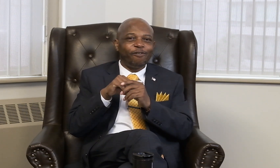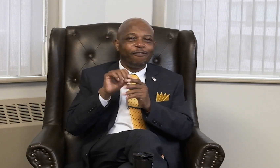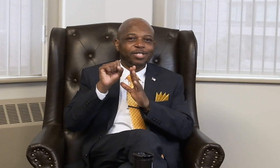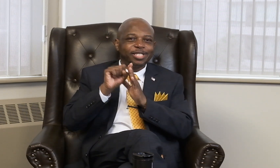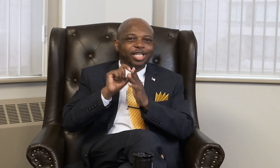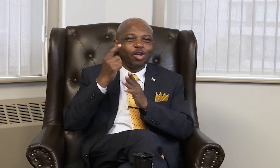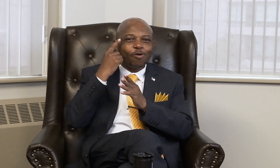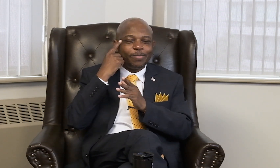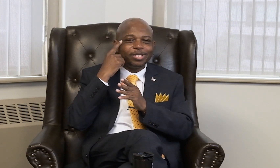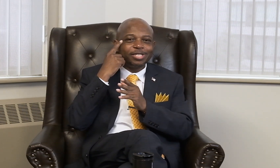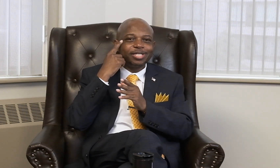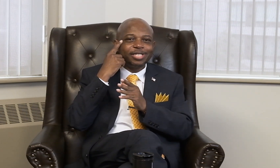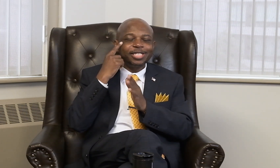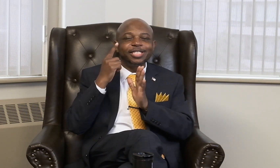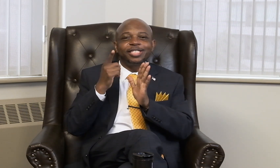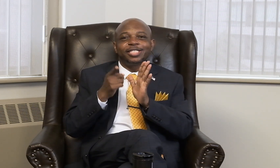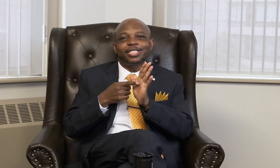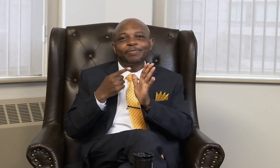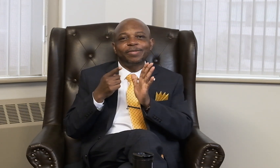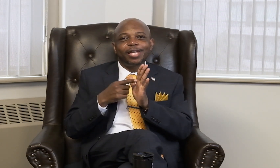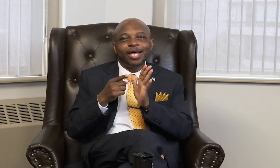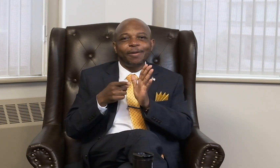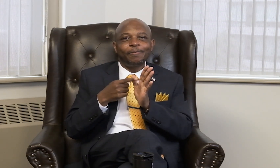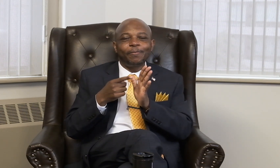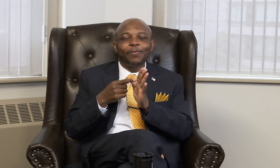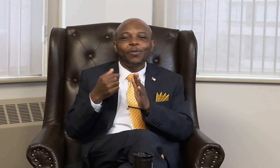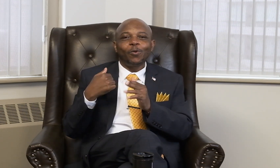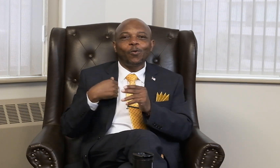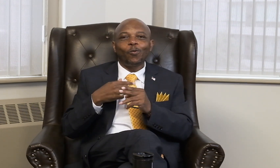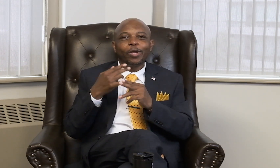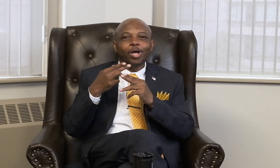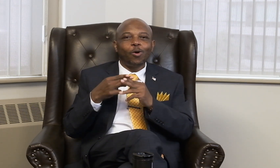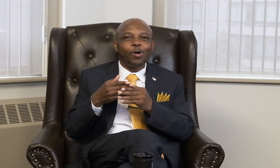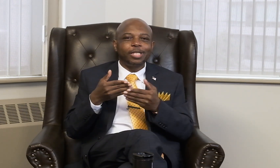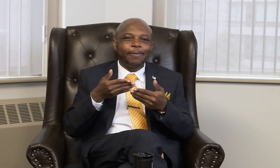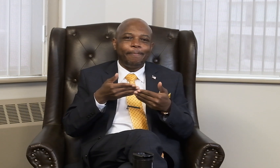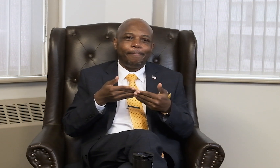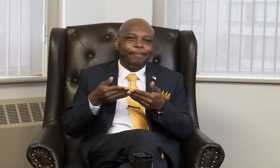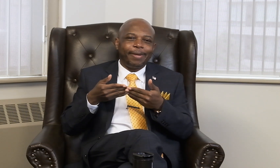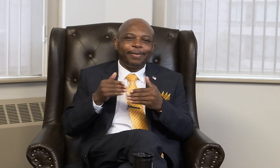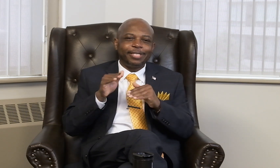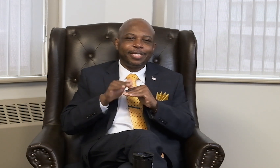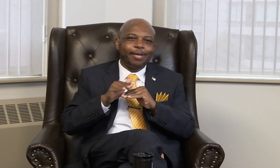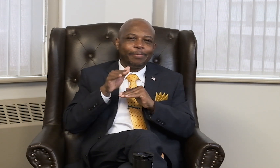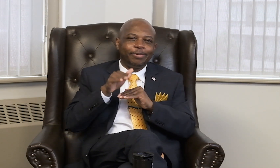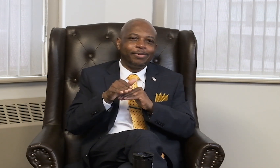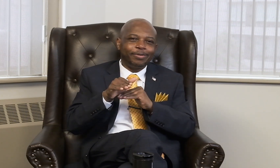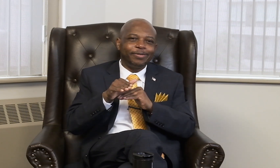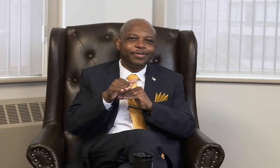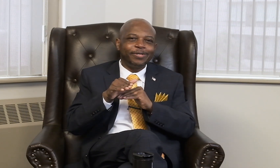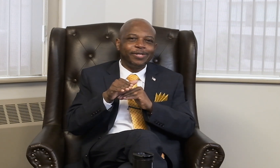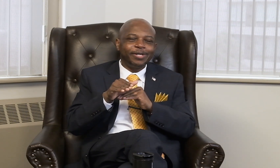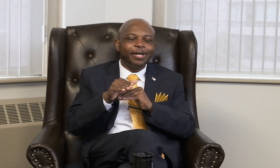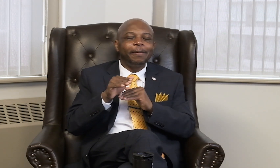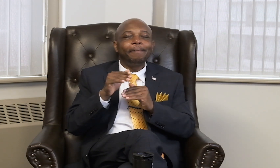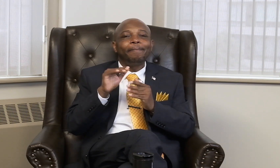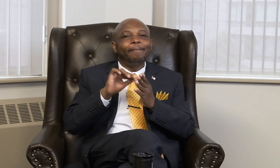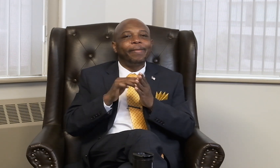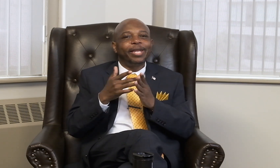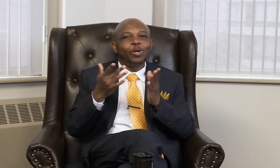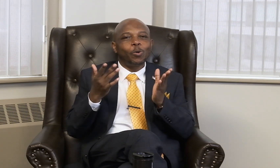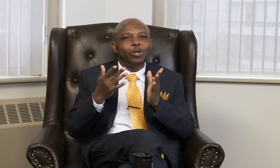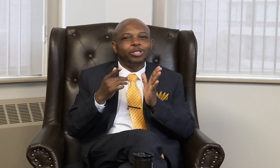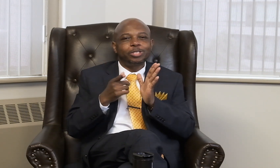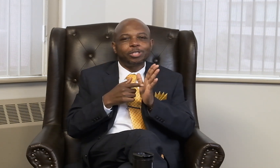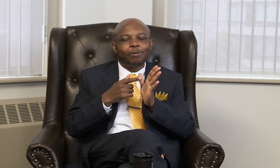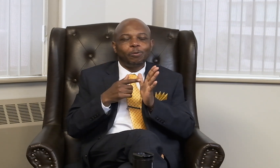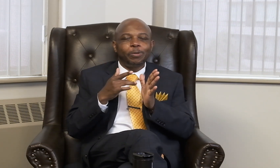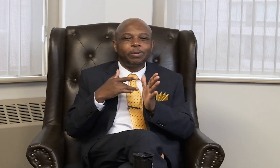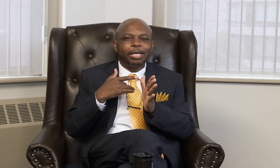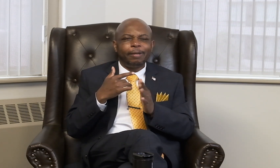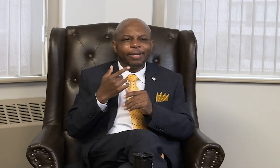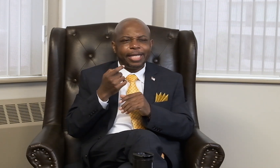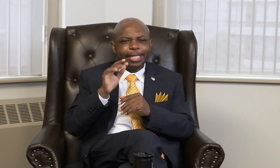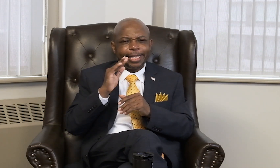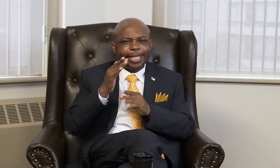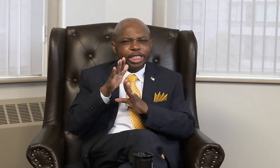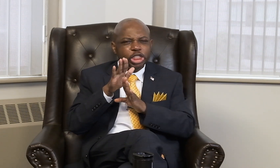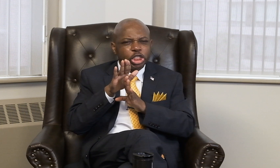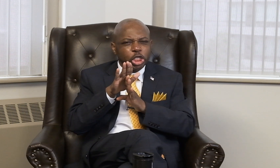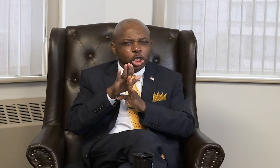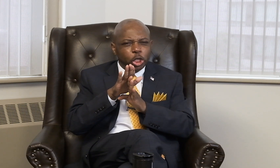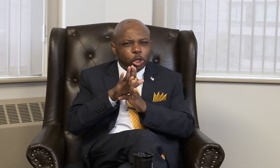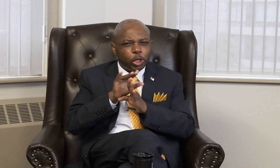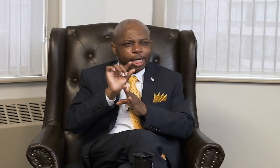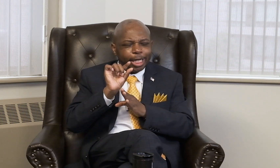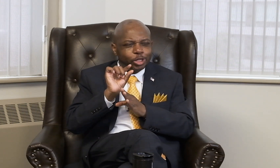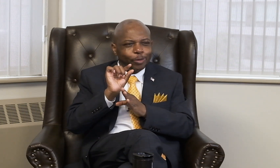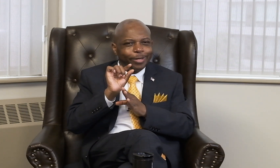government. Sometimes it’s called baby steps and sometimes it may seem that change is slow,